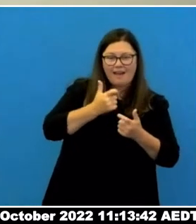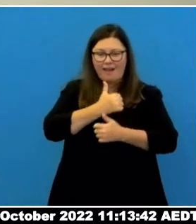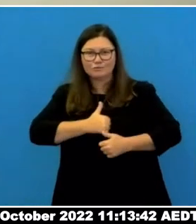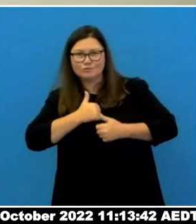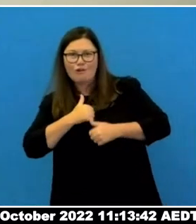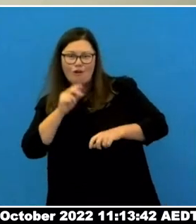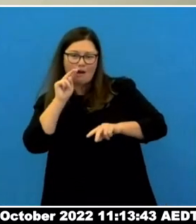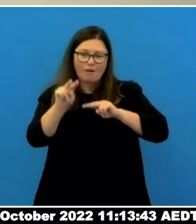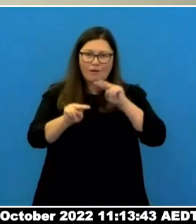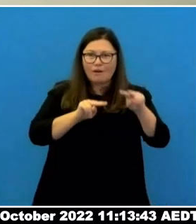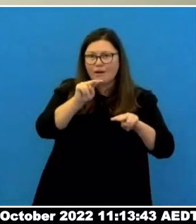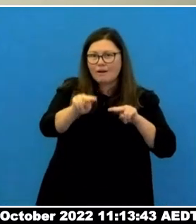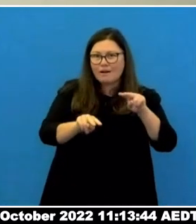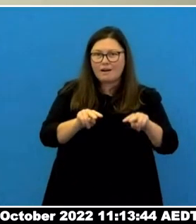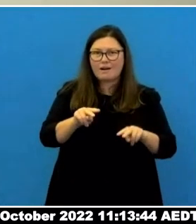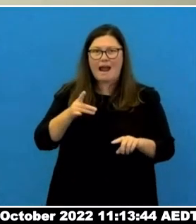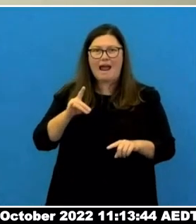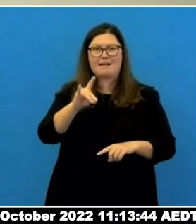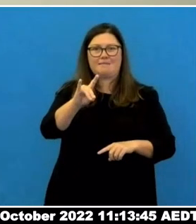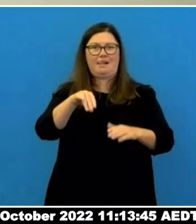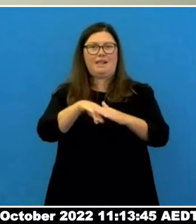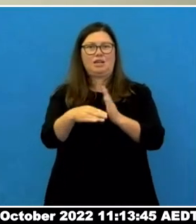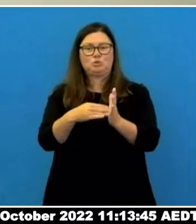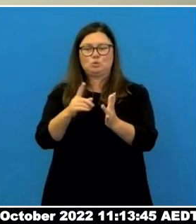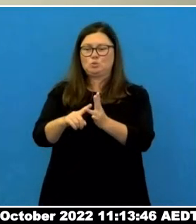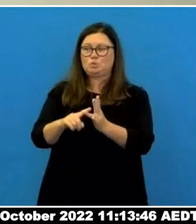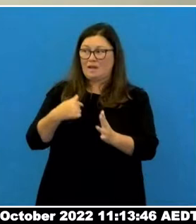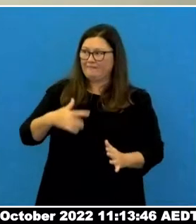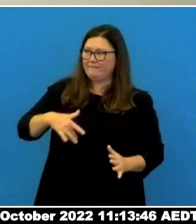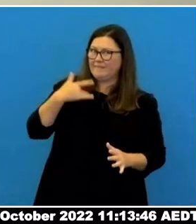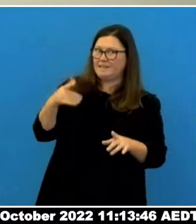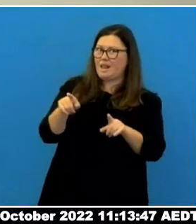We people are kept in the detention centre so that many other Australians,